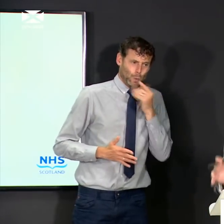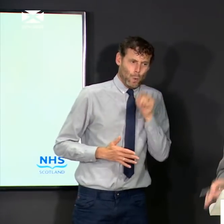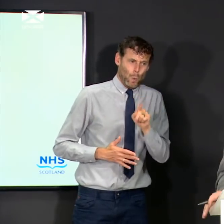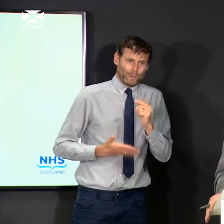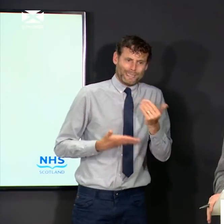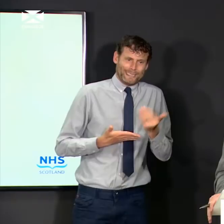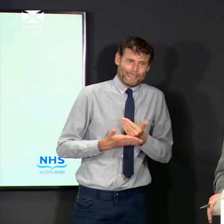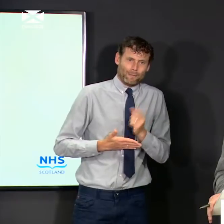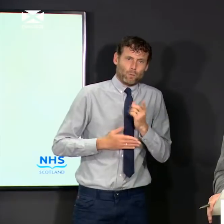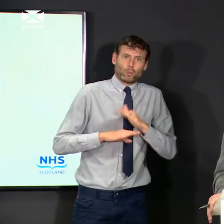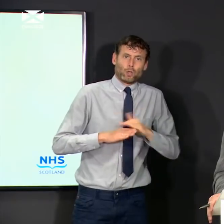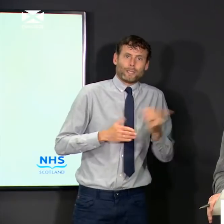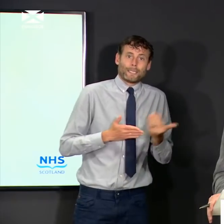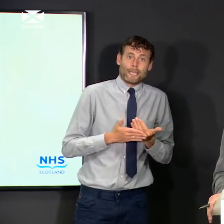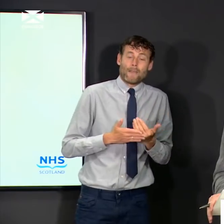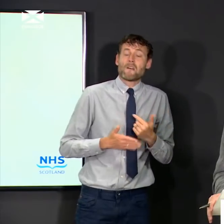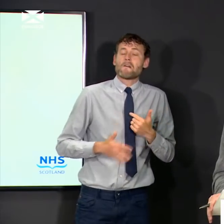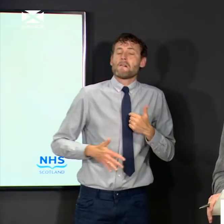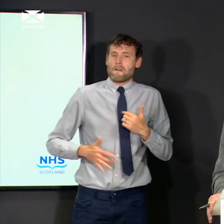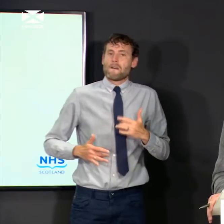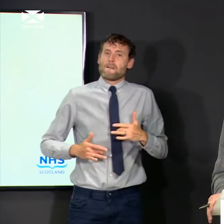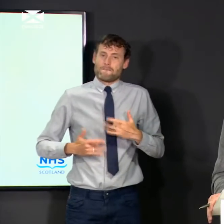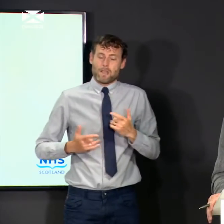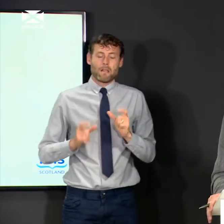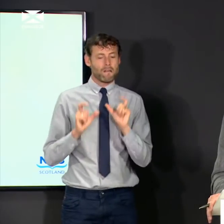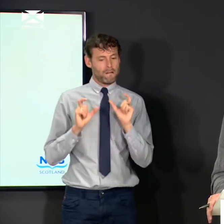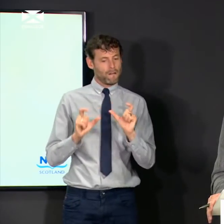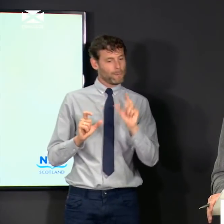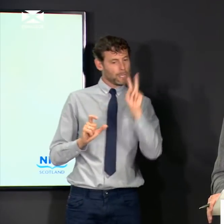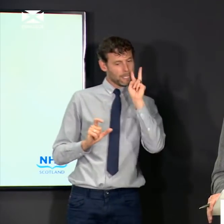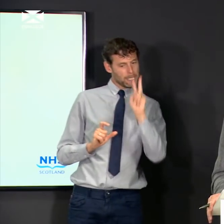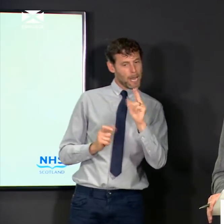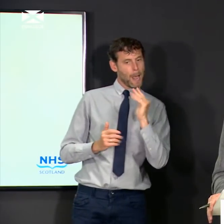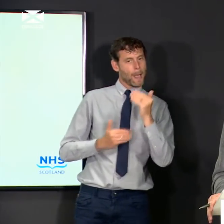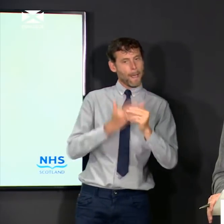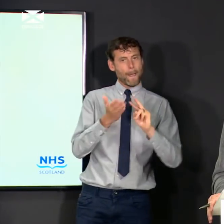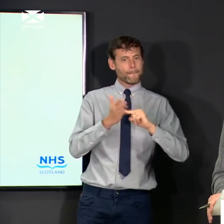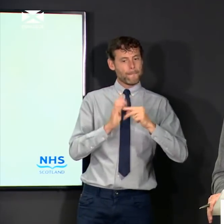and what isn't! I am comfortable with the trajectory heading towards the 11th of August,